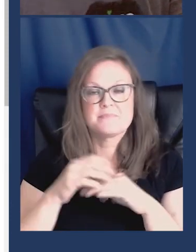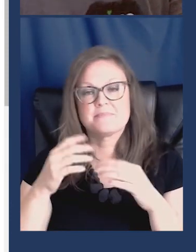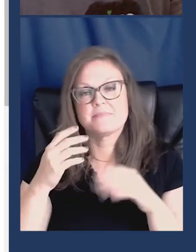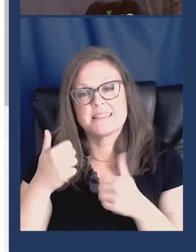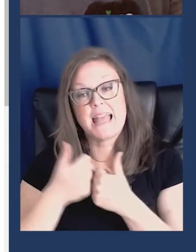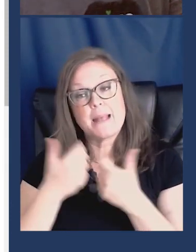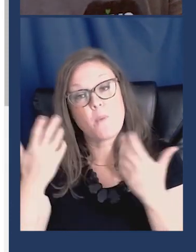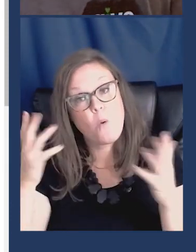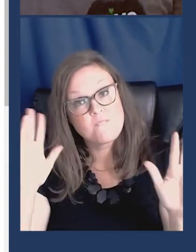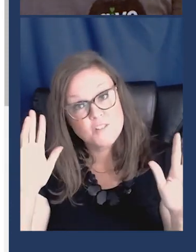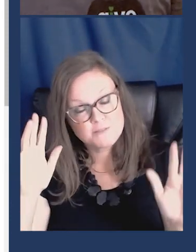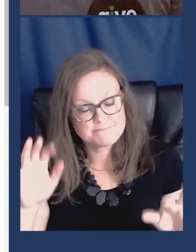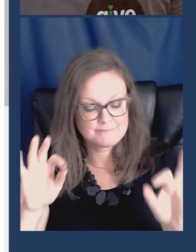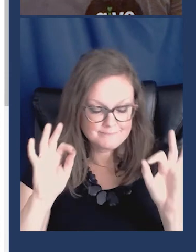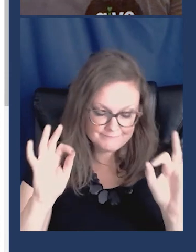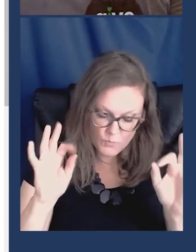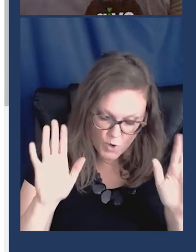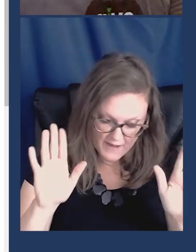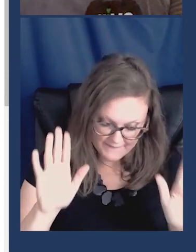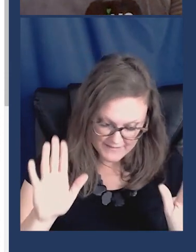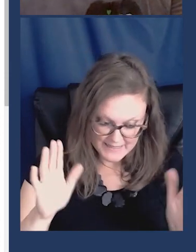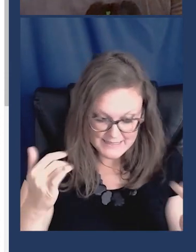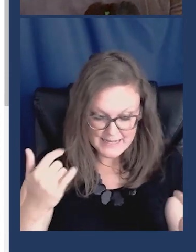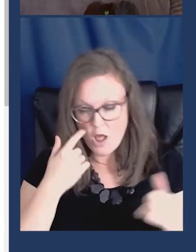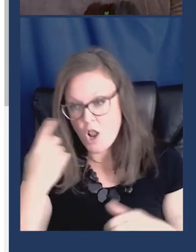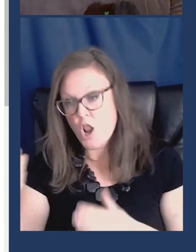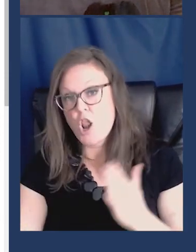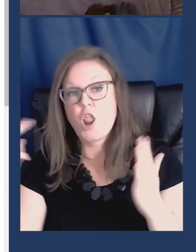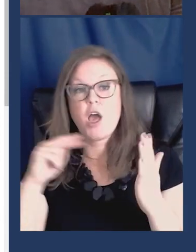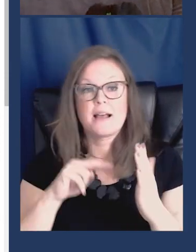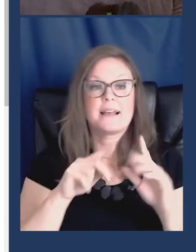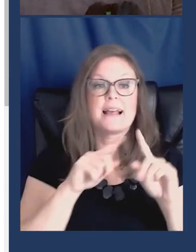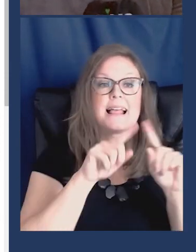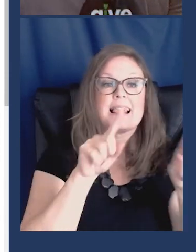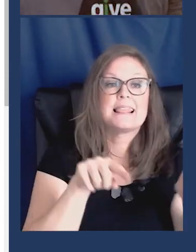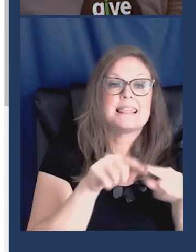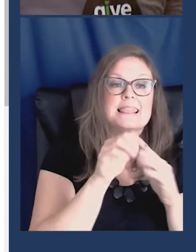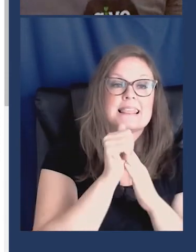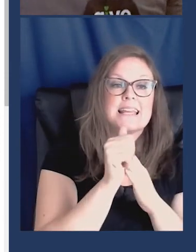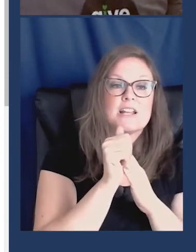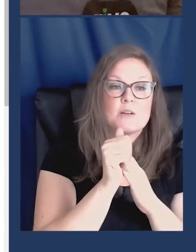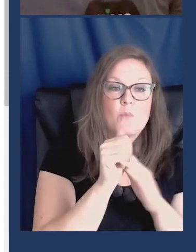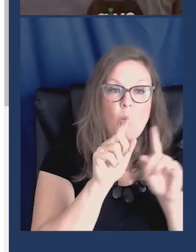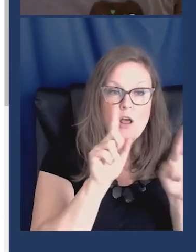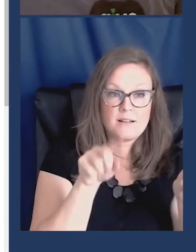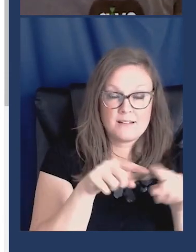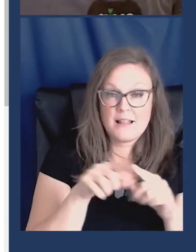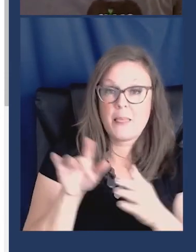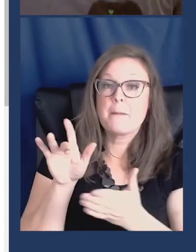So let's take a look at that leaderboard then. OK we've got our button. The button worked. Now when I toggle over, yeah, I've got a global leader board,